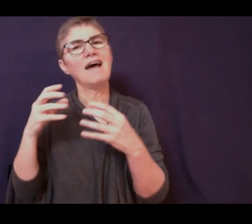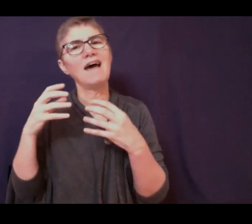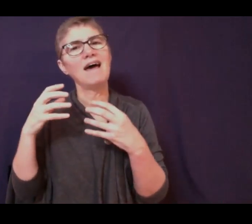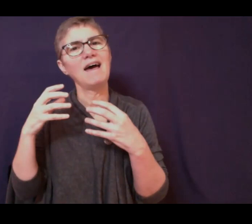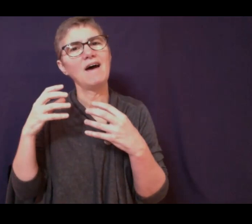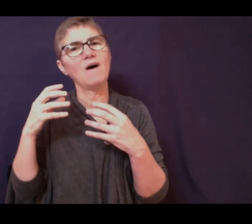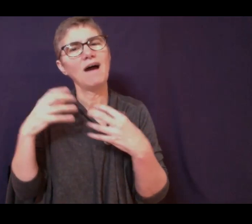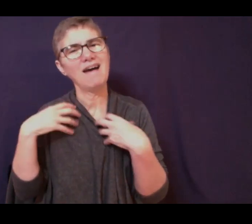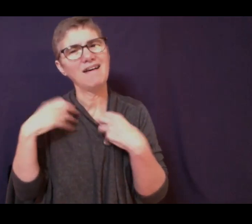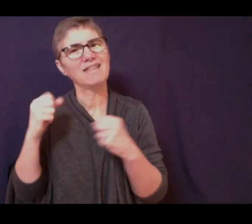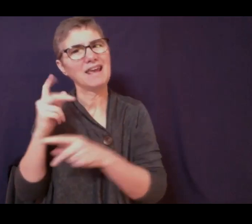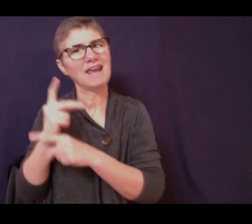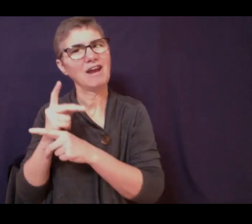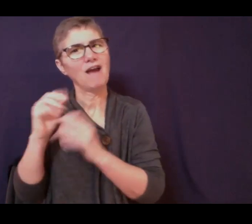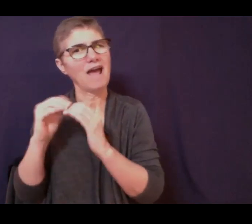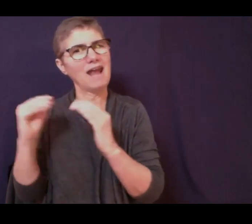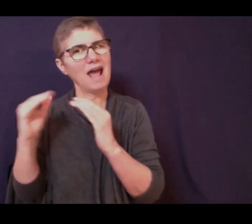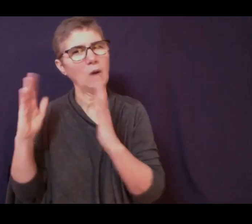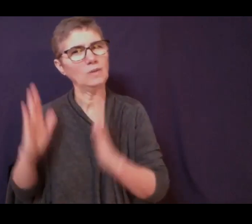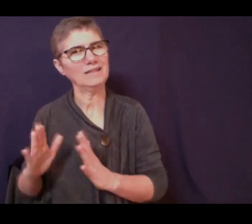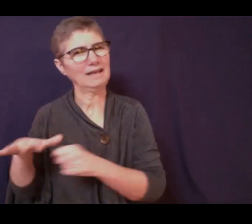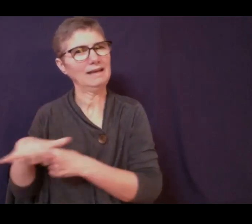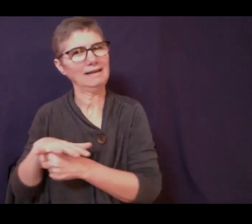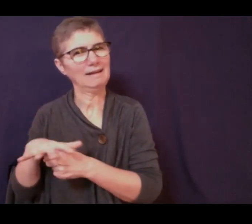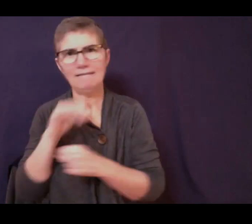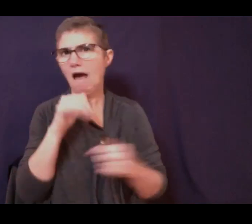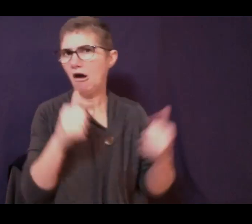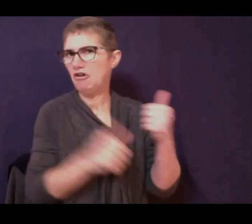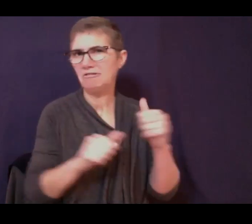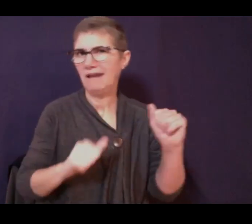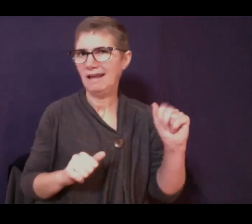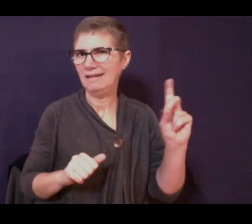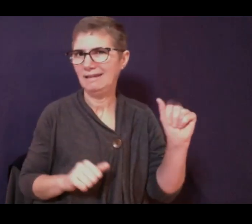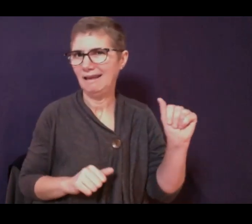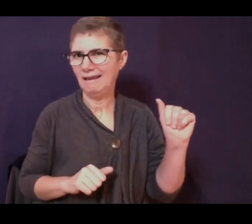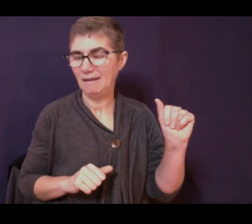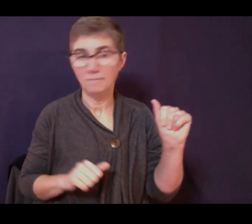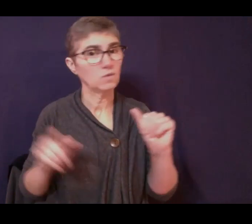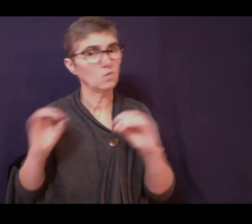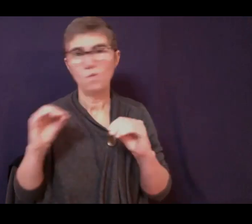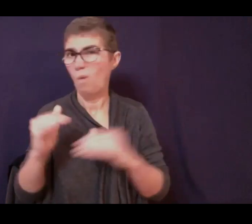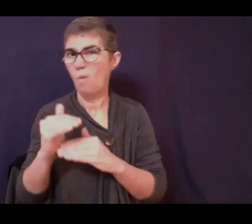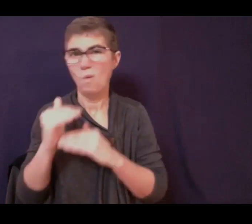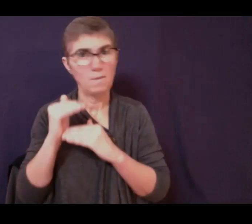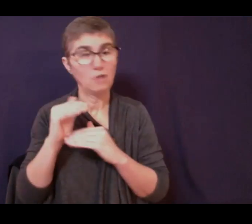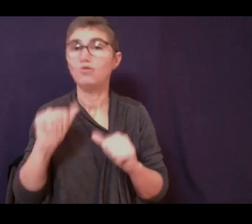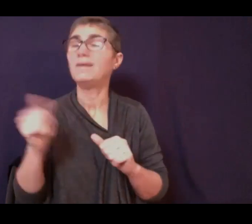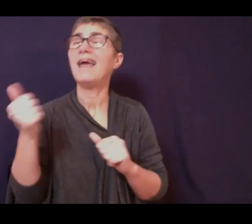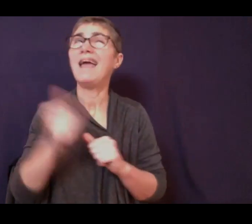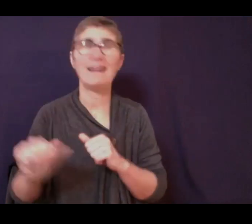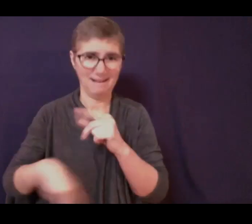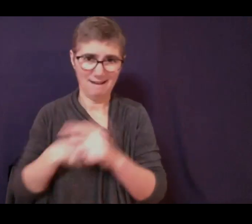so no there's not a limit on what the animal can be it can be any kind of animal that provides